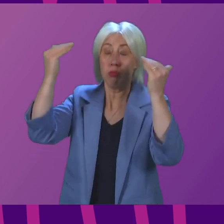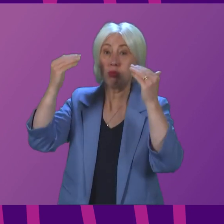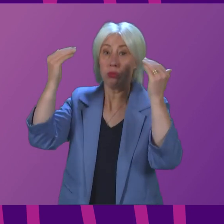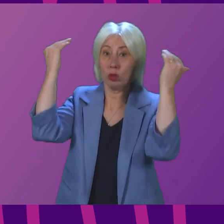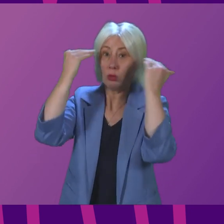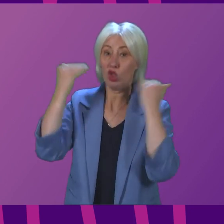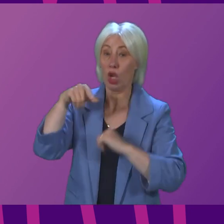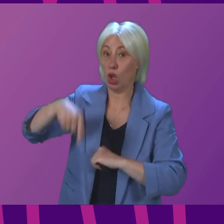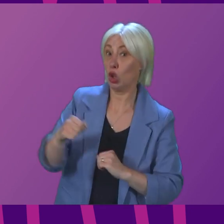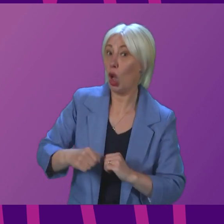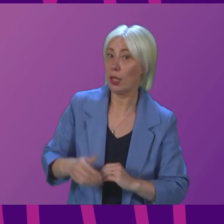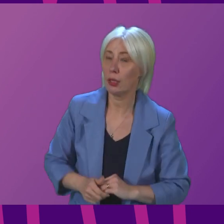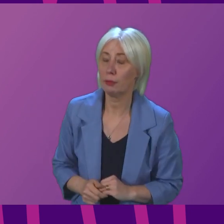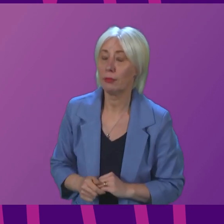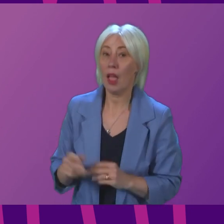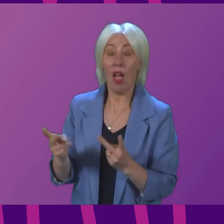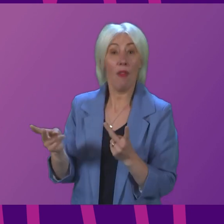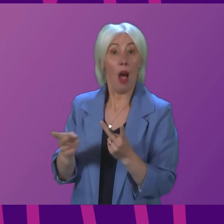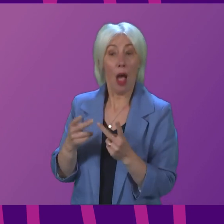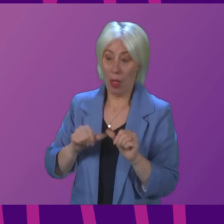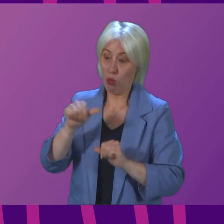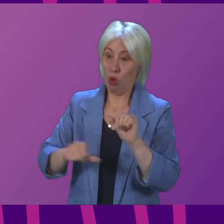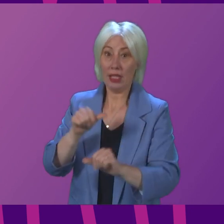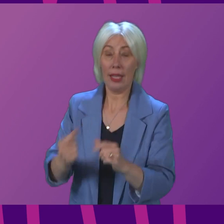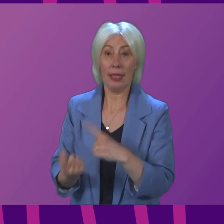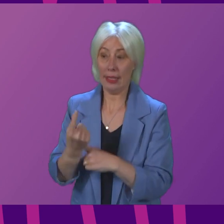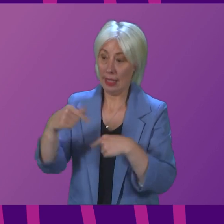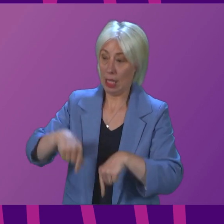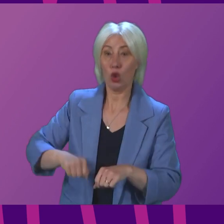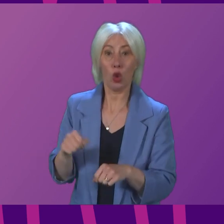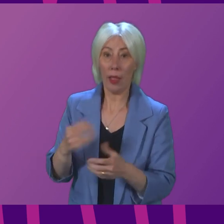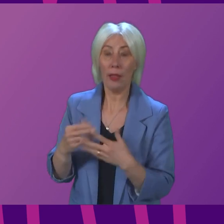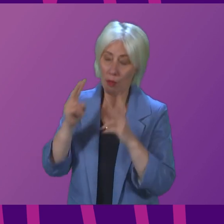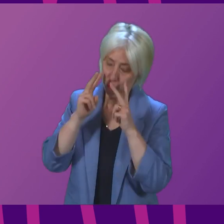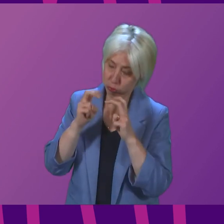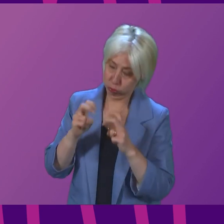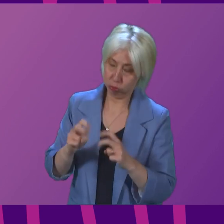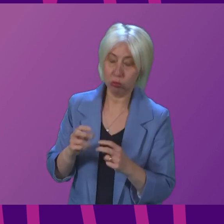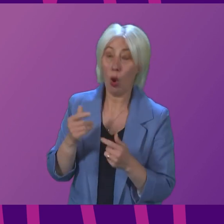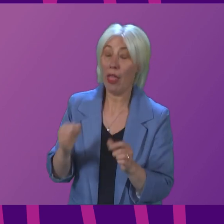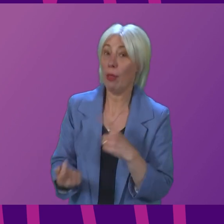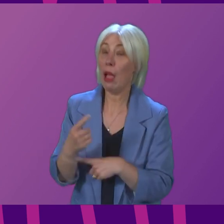If other processes are brought in in Scotland, scrutiny will be brought to bear on those, too.